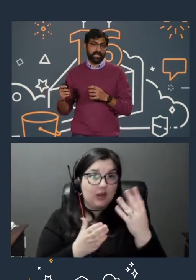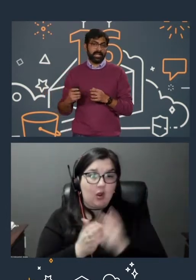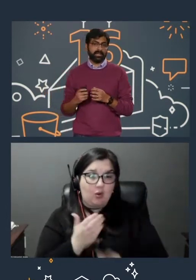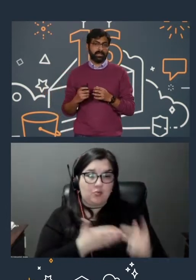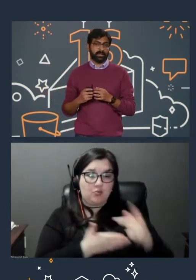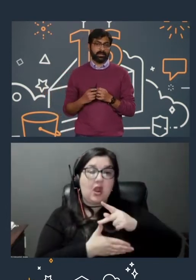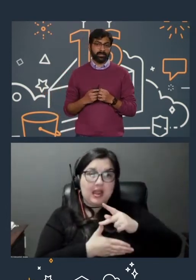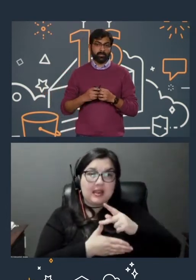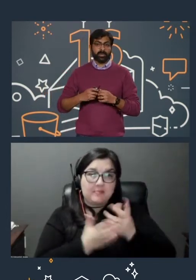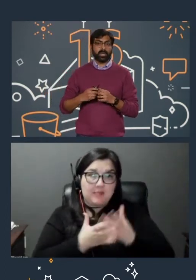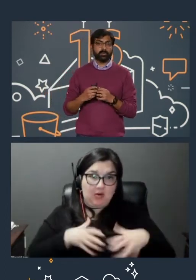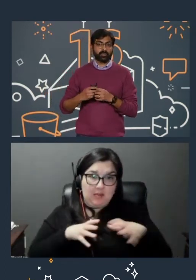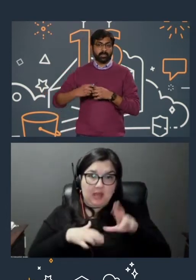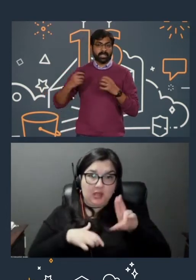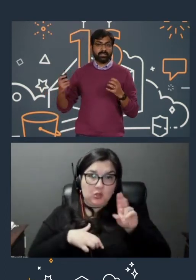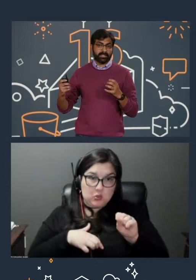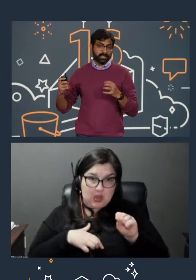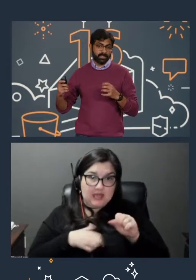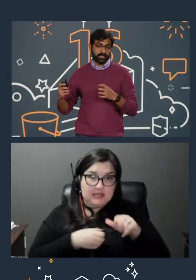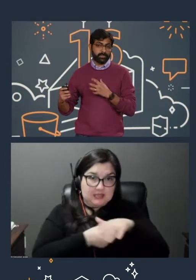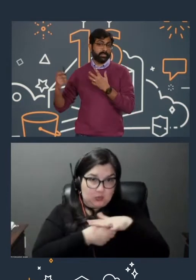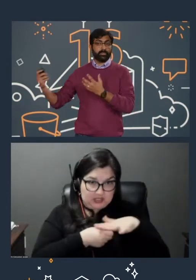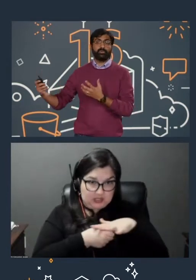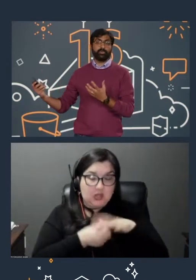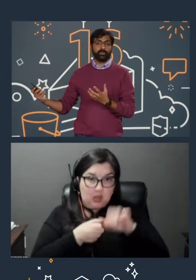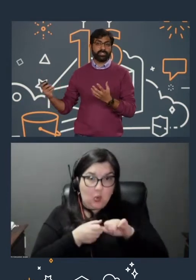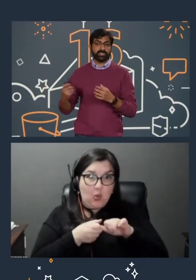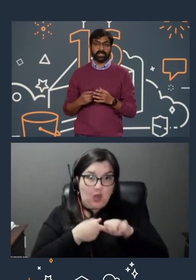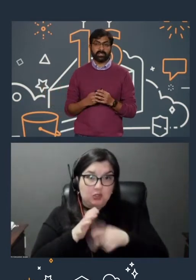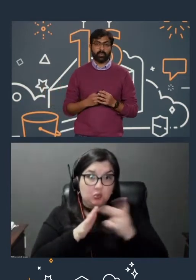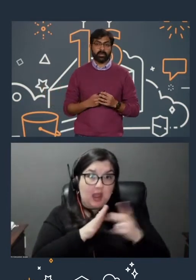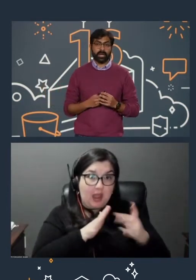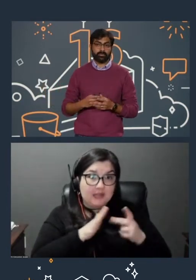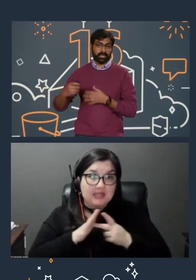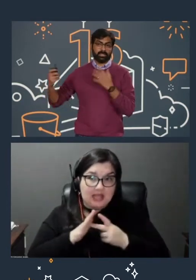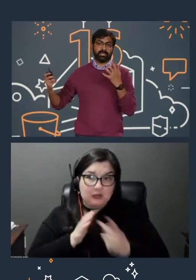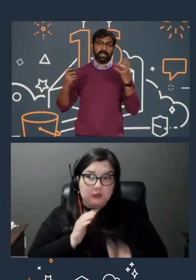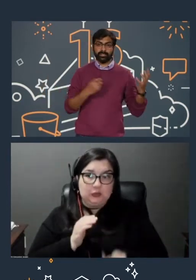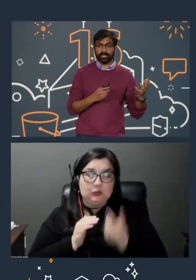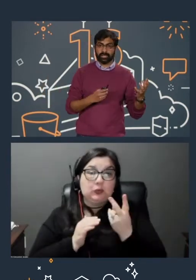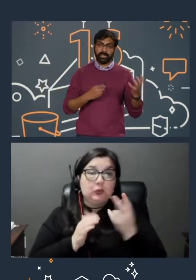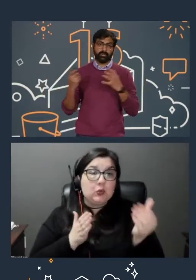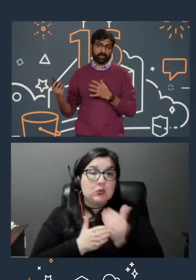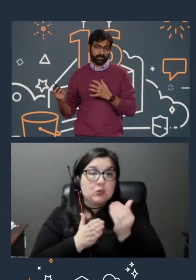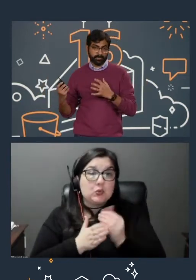and they wanna be able to replicate that data to the two new regions that they wanna hydrate in Asia and Europe.